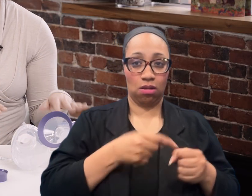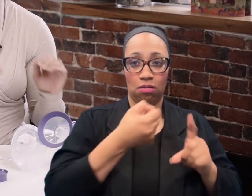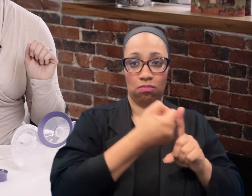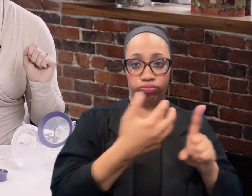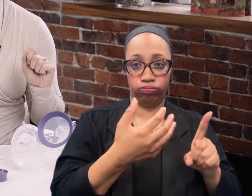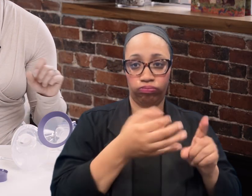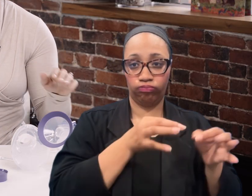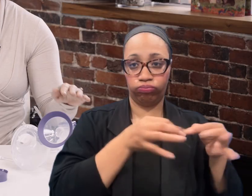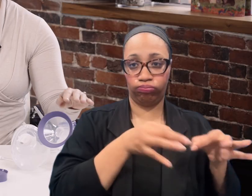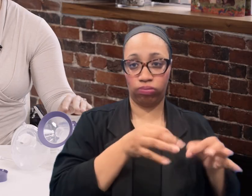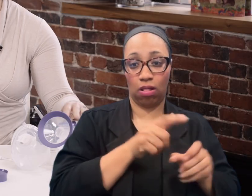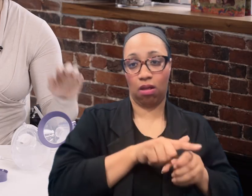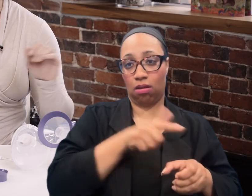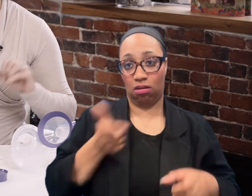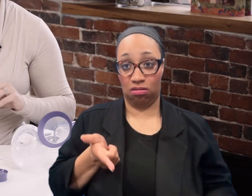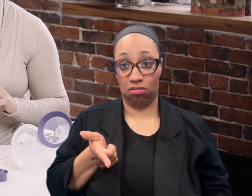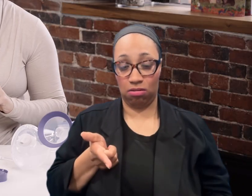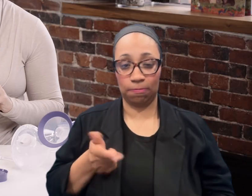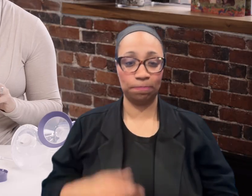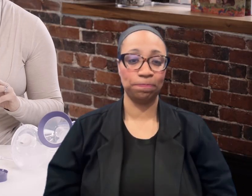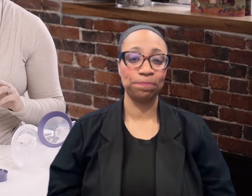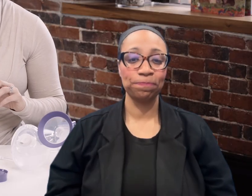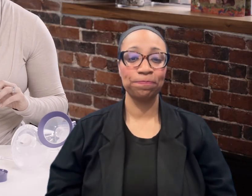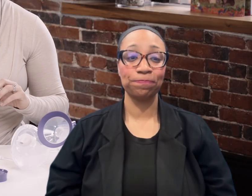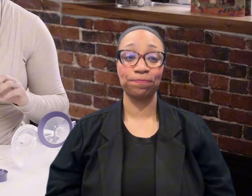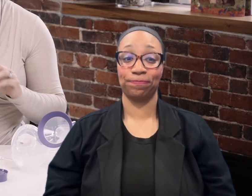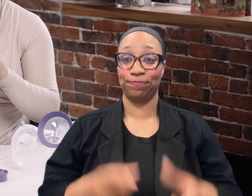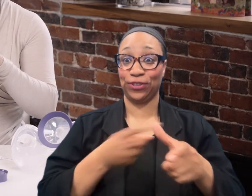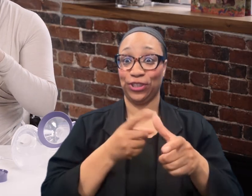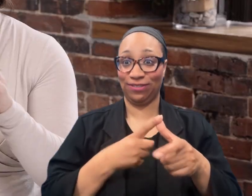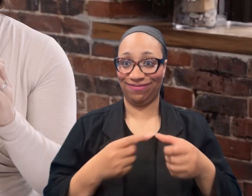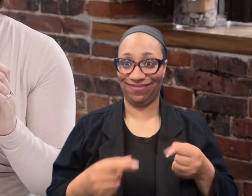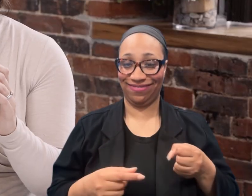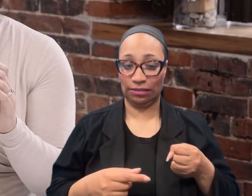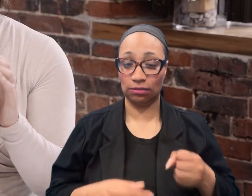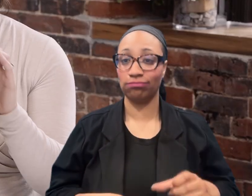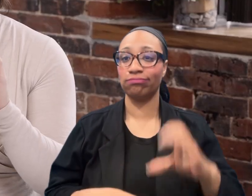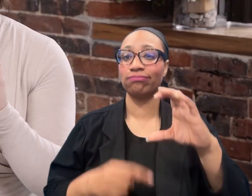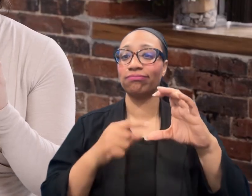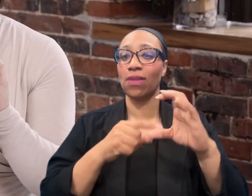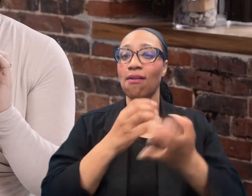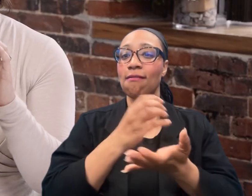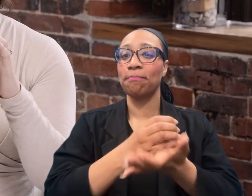bottom to top with the standard flange kit. We do have a 5 fluid ounce storage capacity bottle with